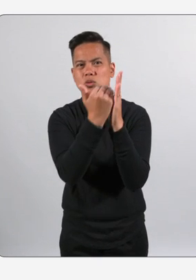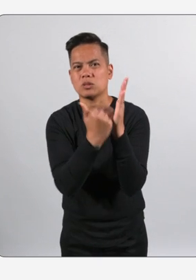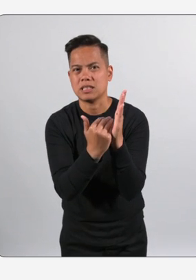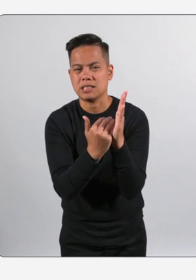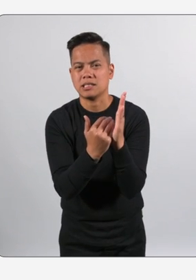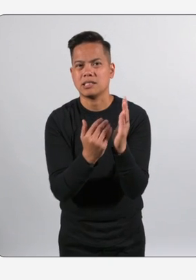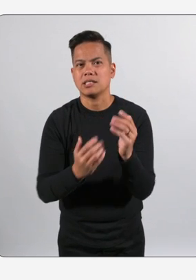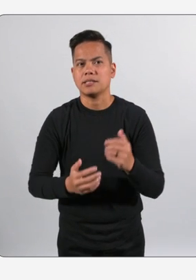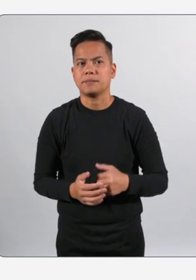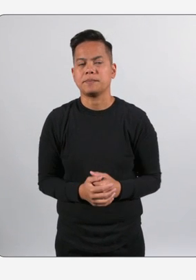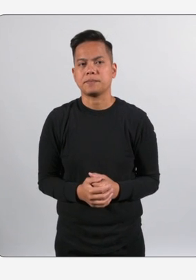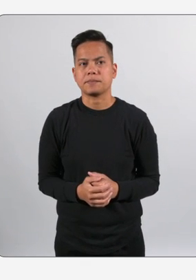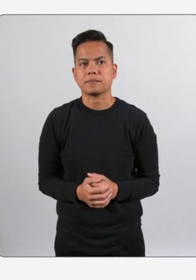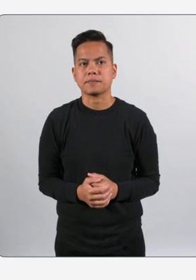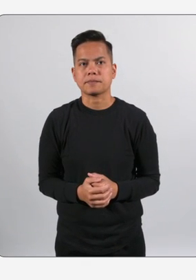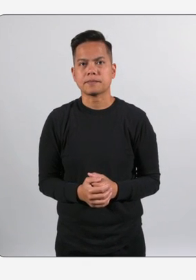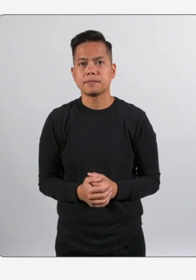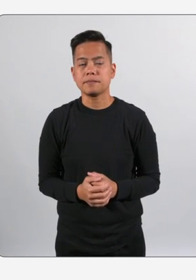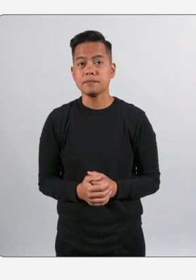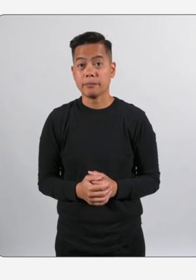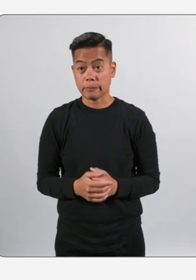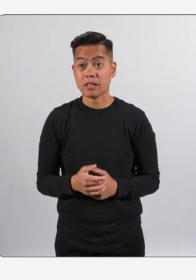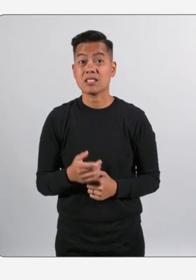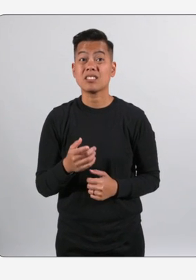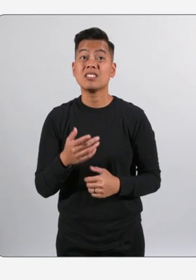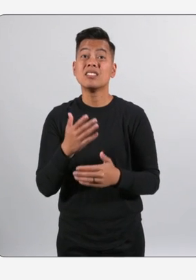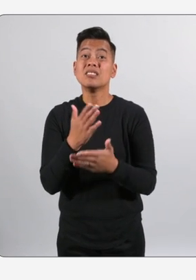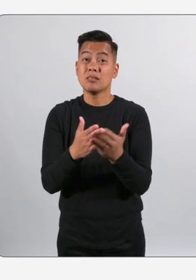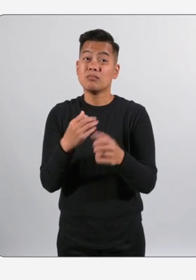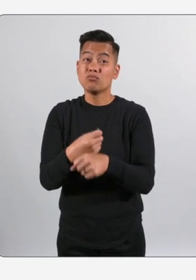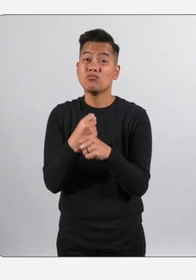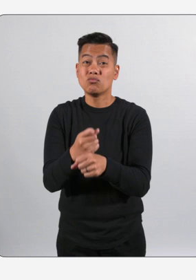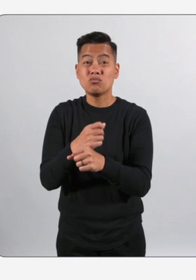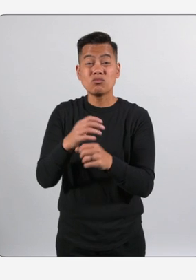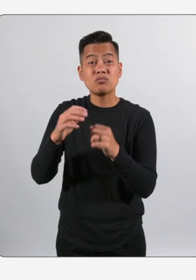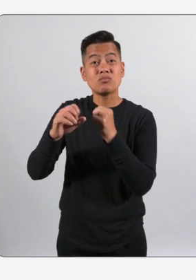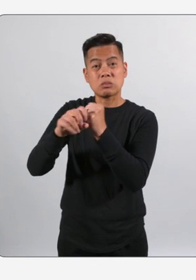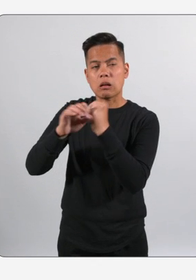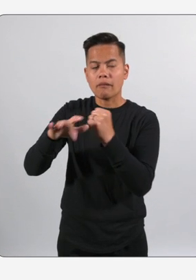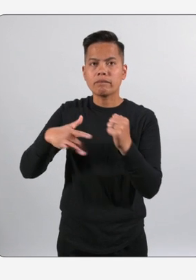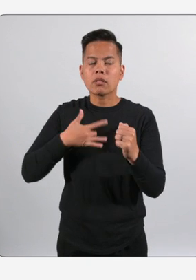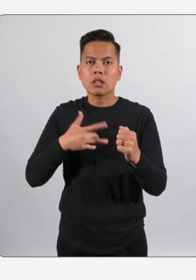You've told us that creating campaigns can sometimes feel overwhelming, particularly for those who are new to Google Ads.